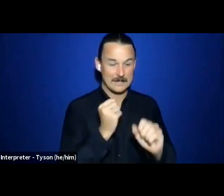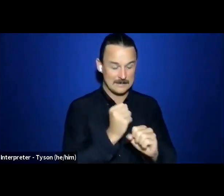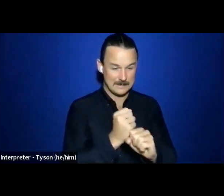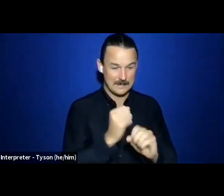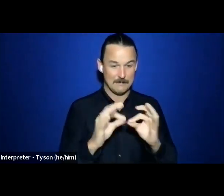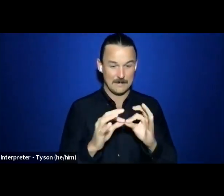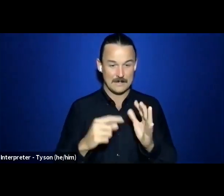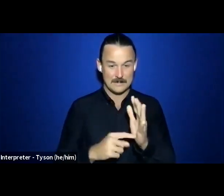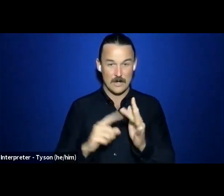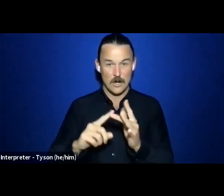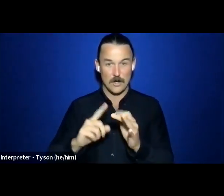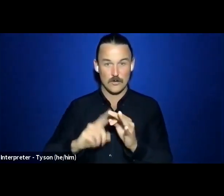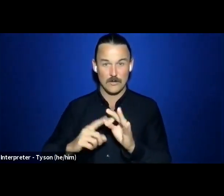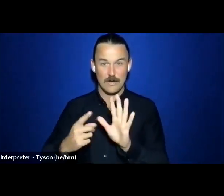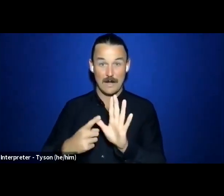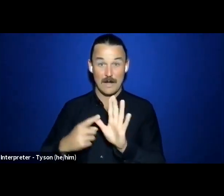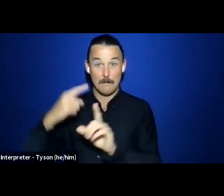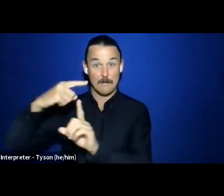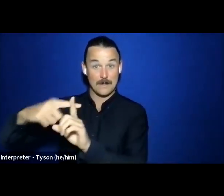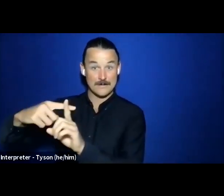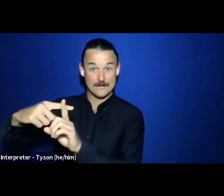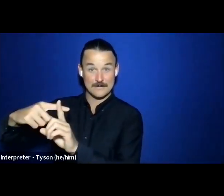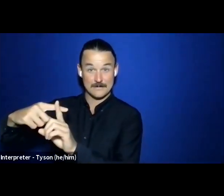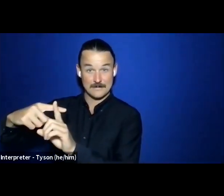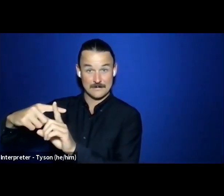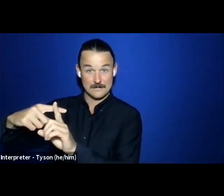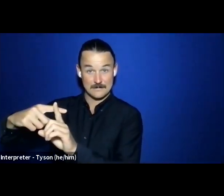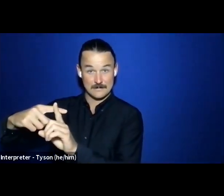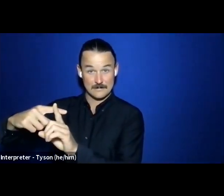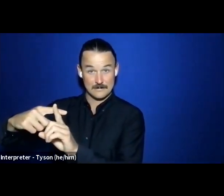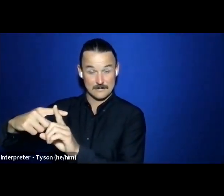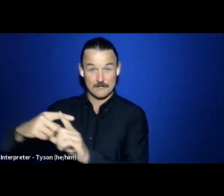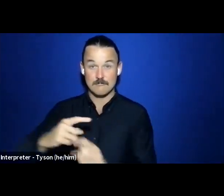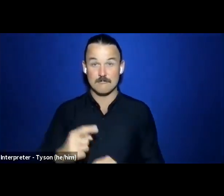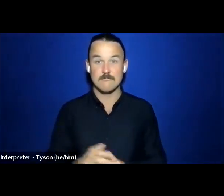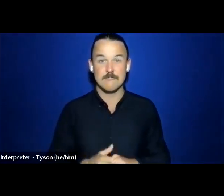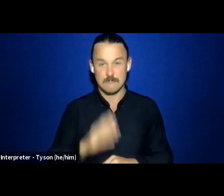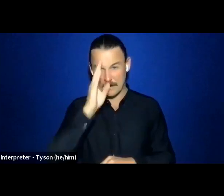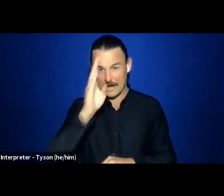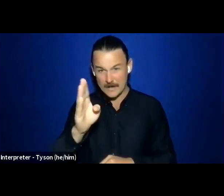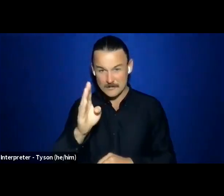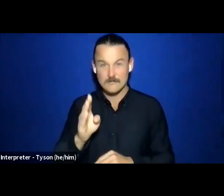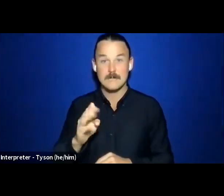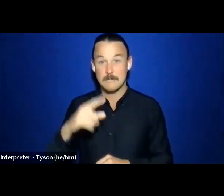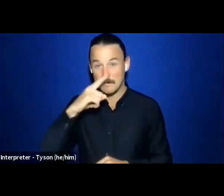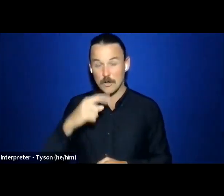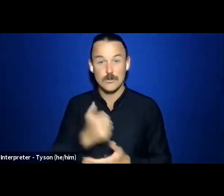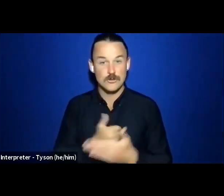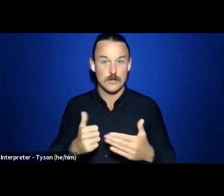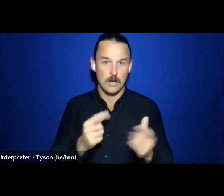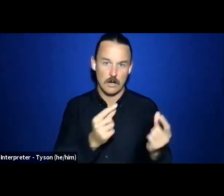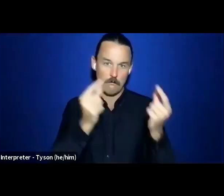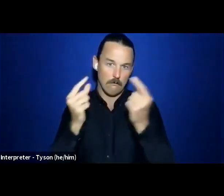myriad lead is a set out loud LGBT Q i a plus. s says gender header s says gender heterosexual people off s says gender heterosexual